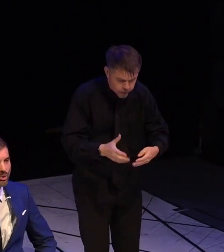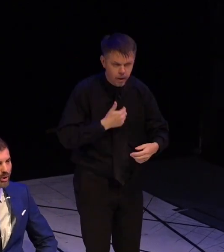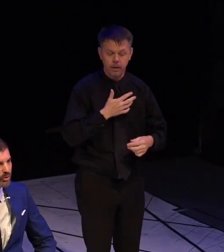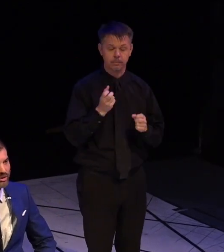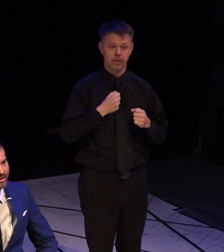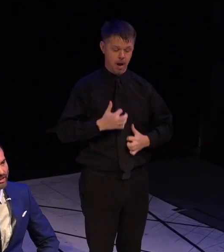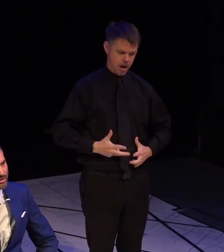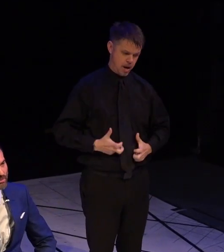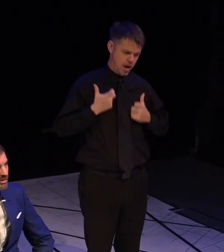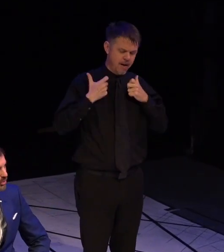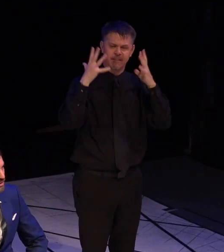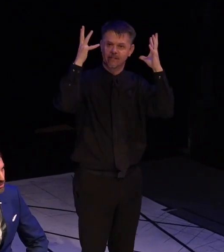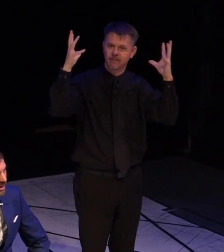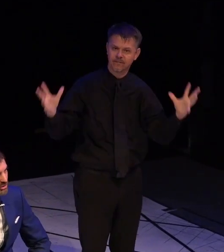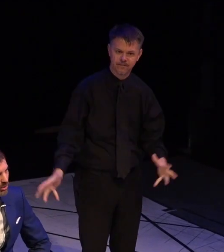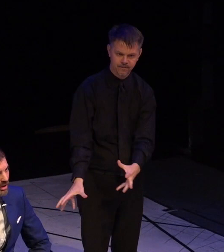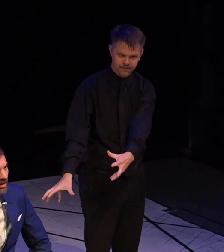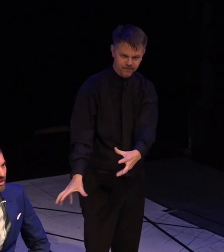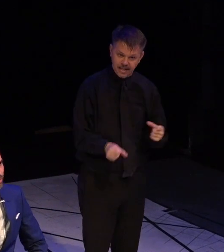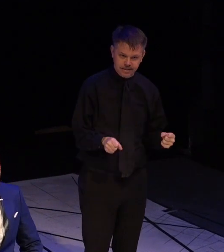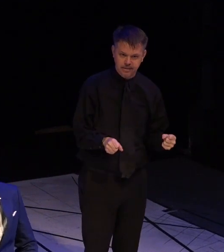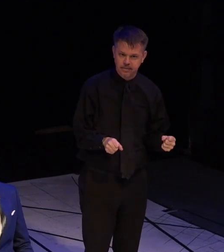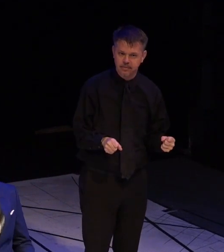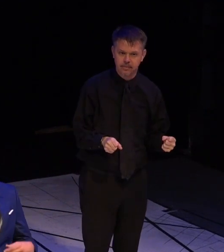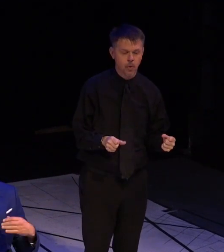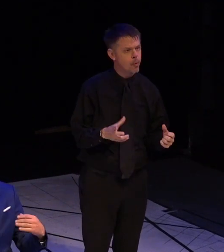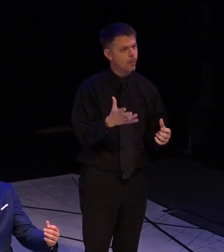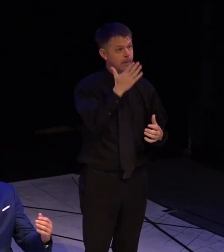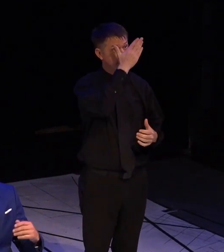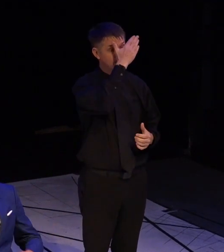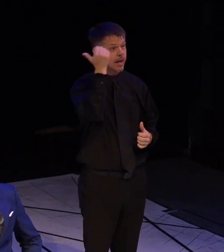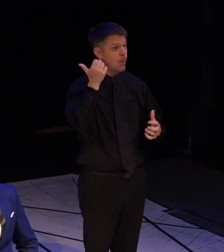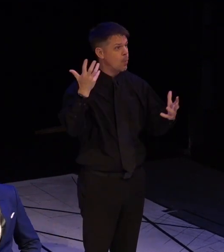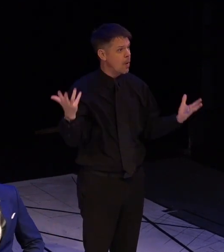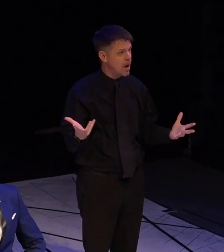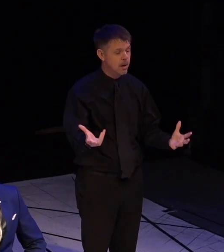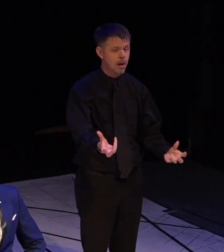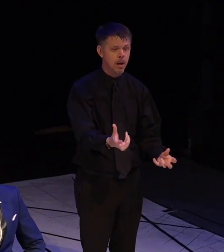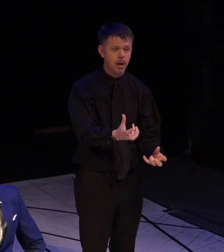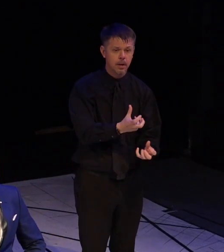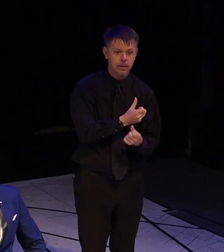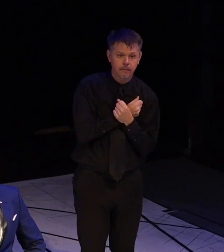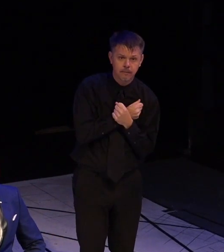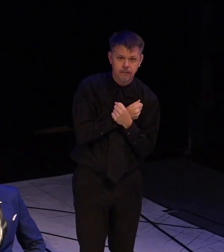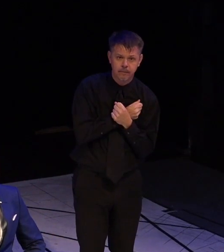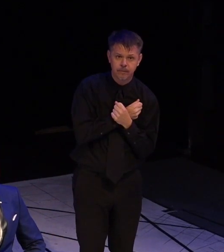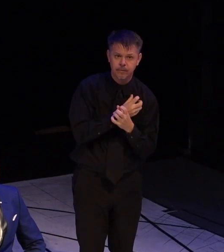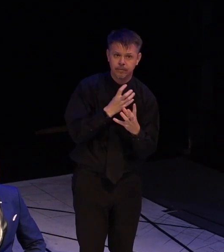as quickly and as basically as possible that we forget to really love and appreciate the person that we're there with.